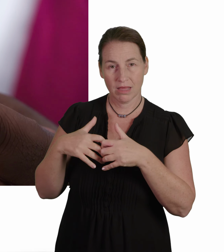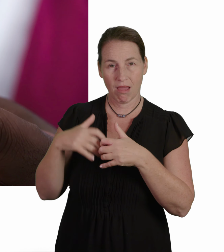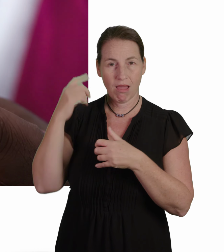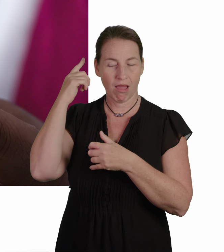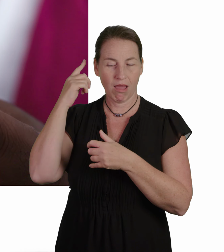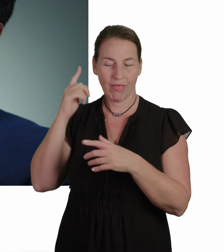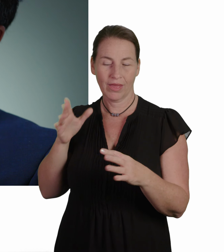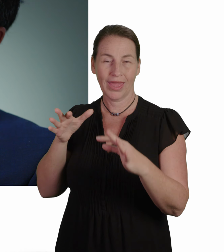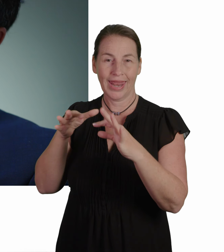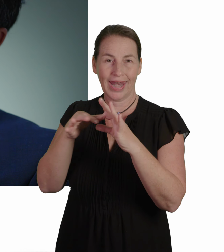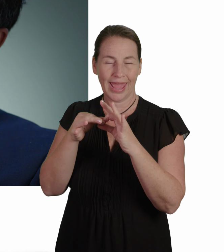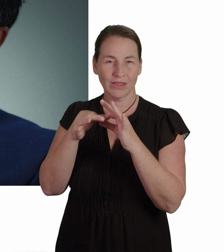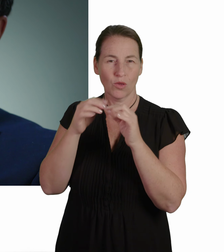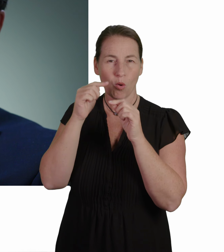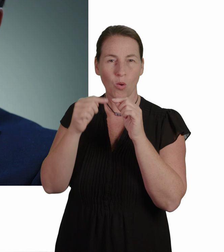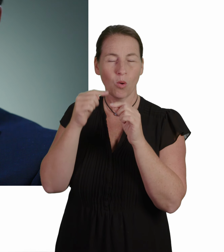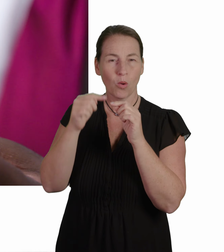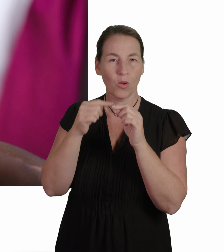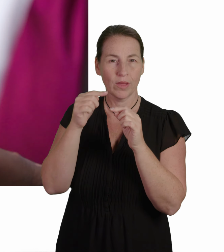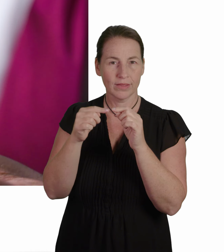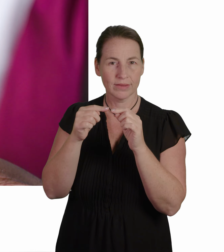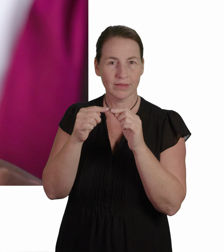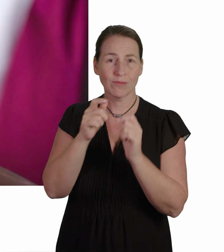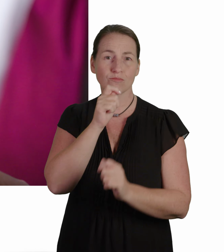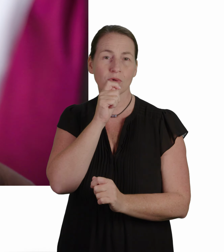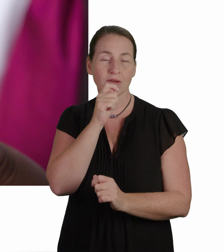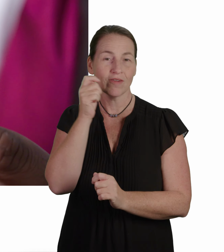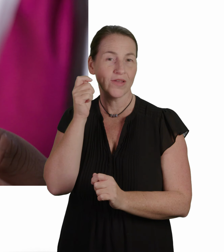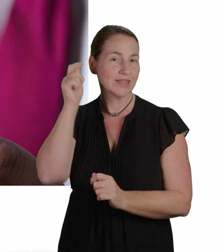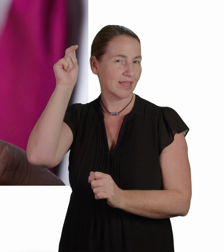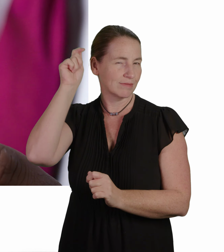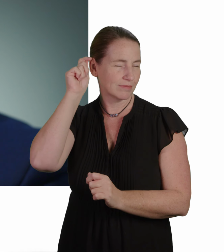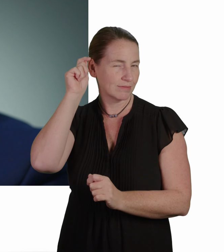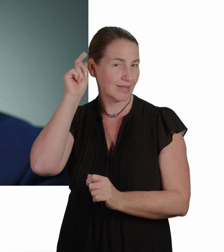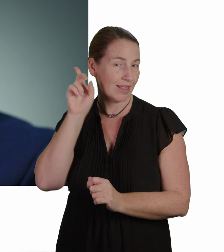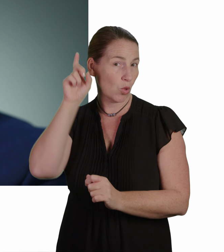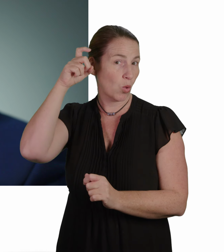and that's also connected to a coil. The microphone in this case sits on the ear